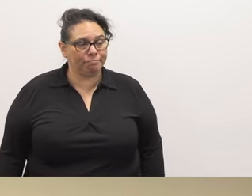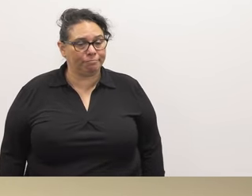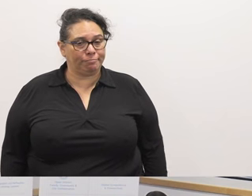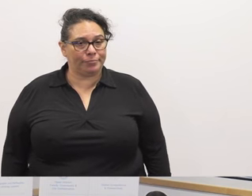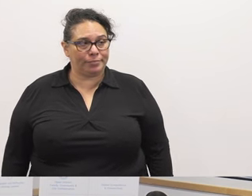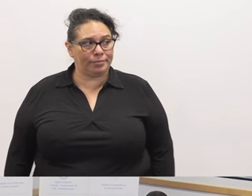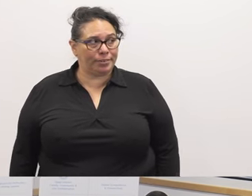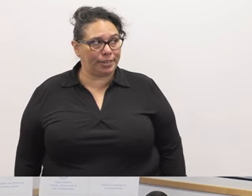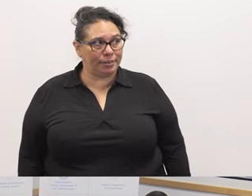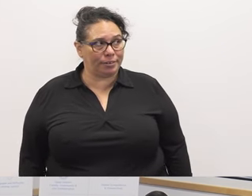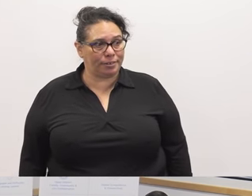Thank you.